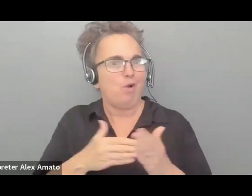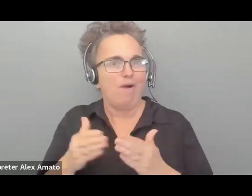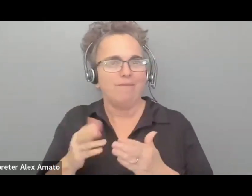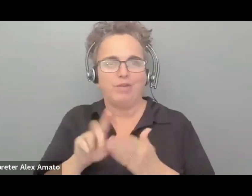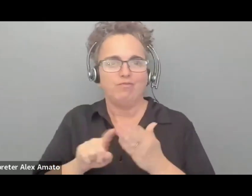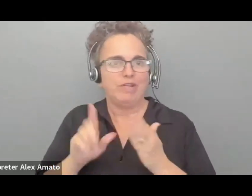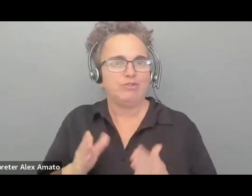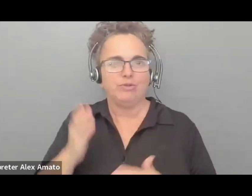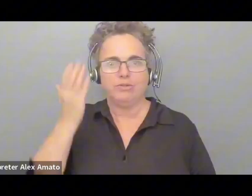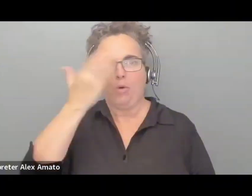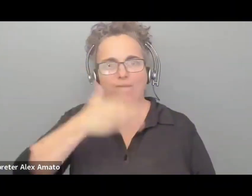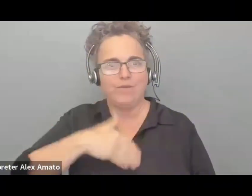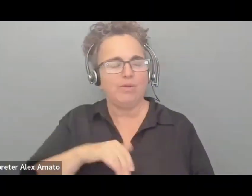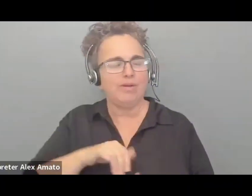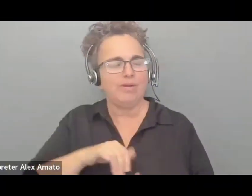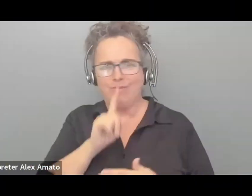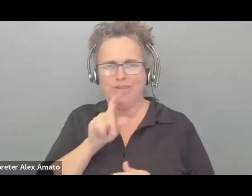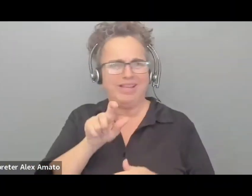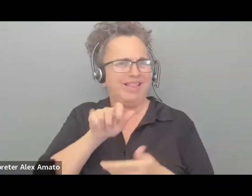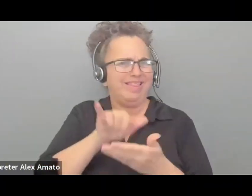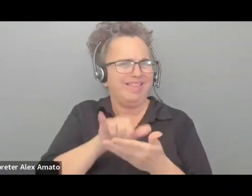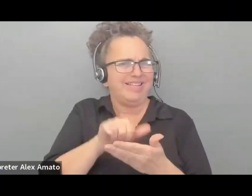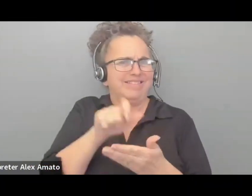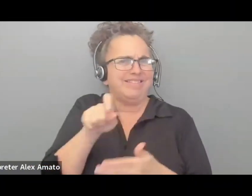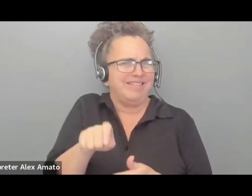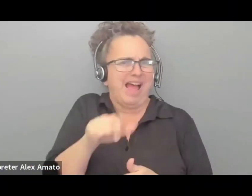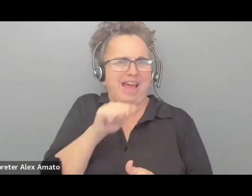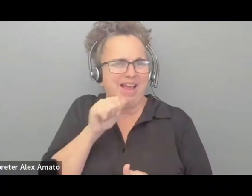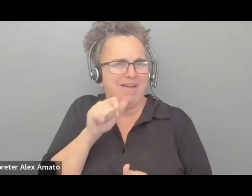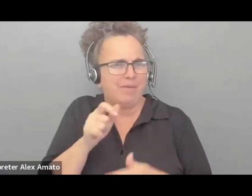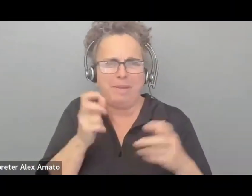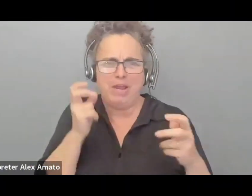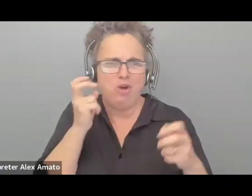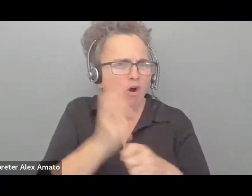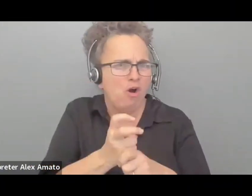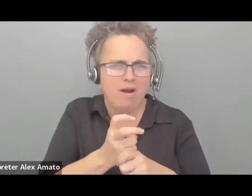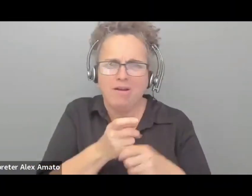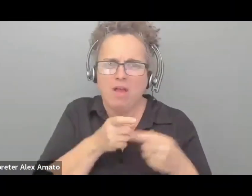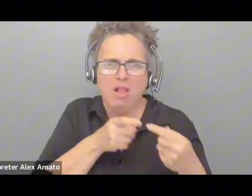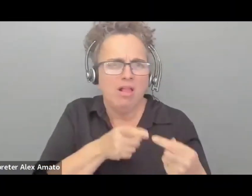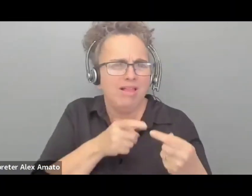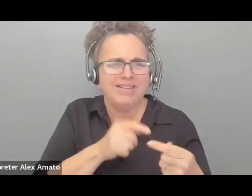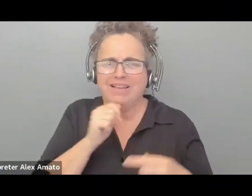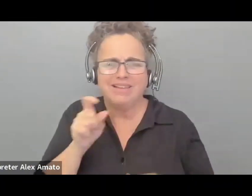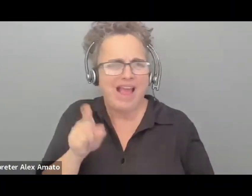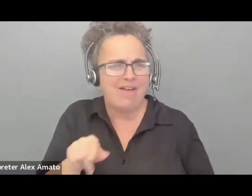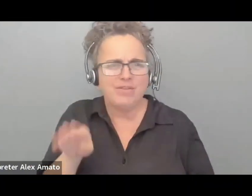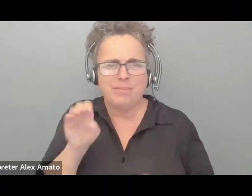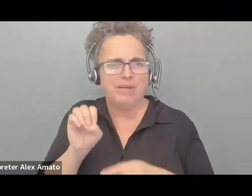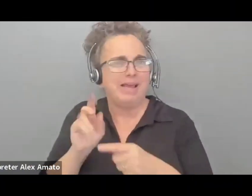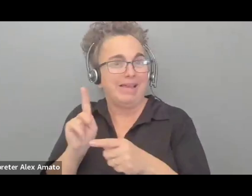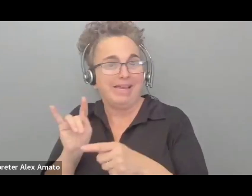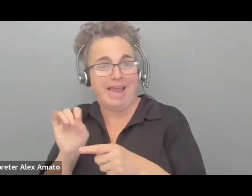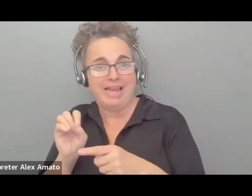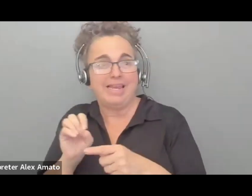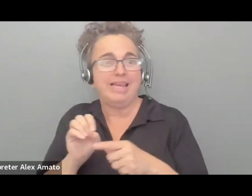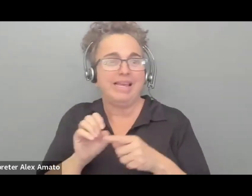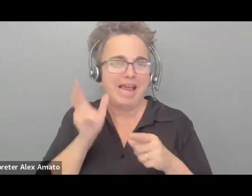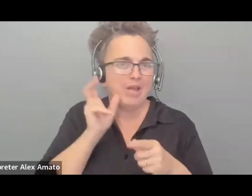and that it could be this easy. I totally hear you on that Katie as well. And I think along with that is kind of something